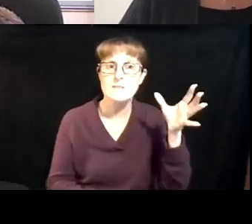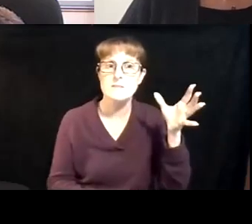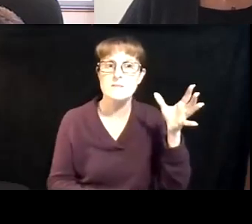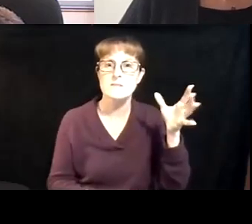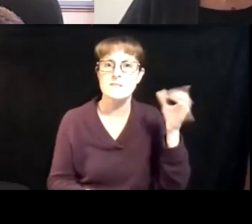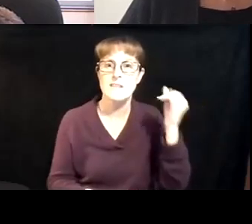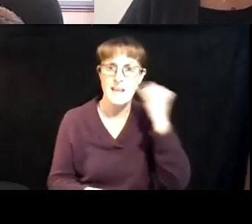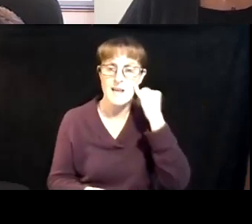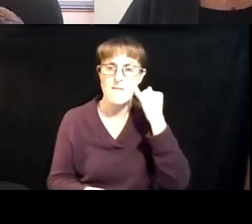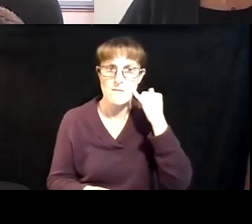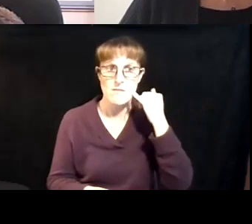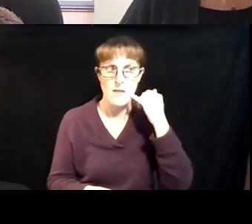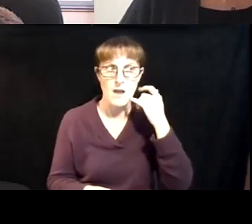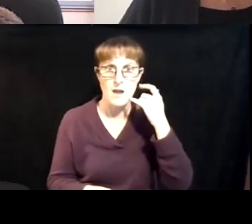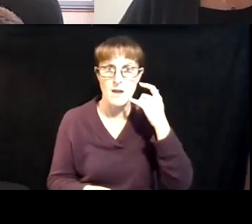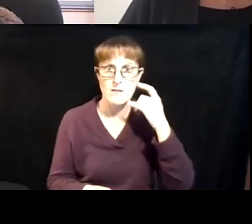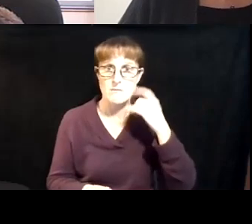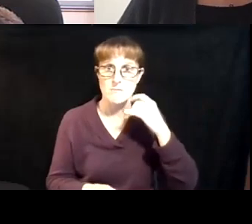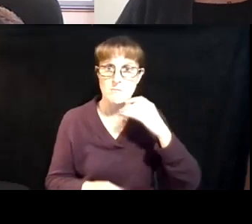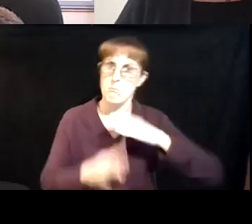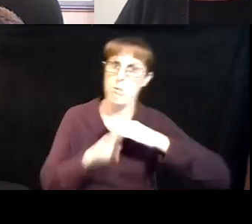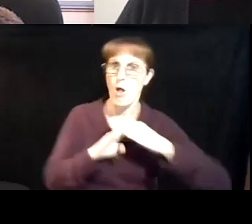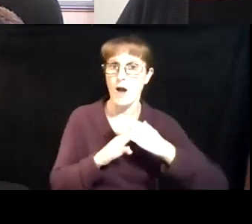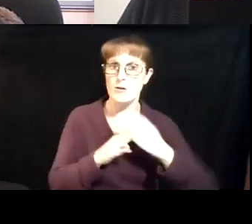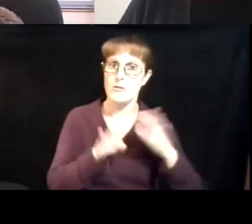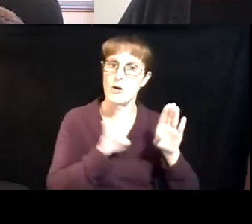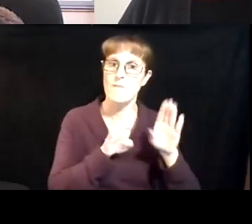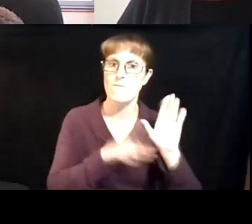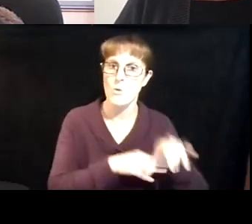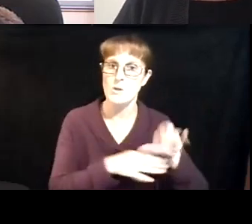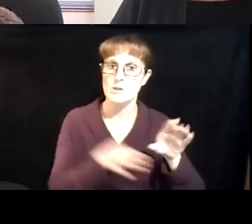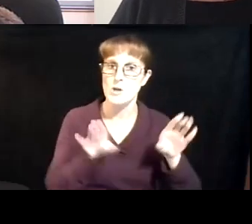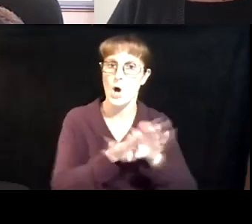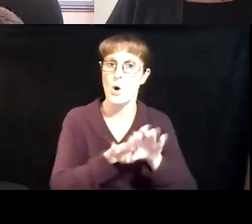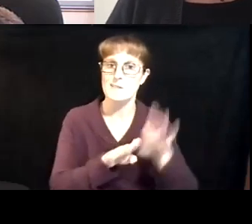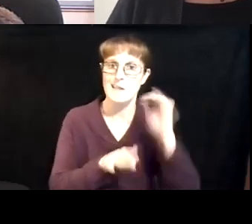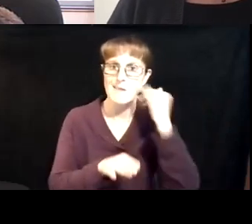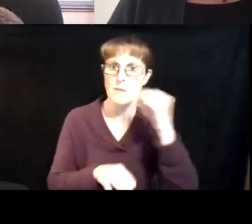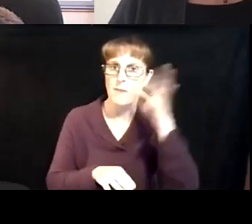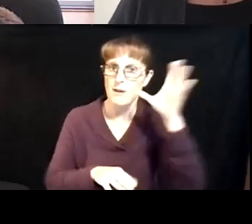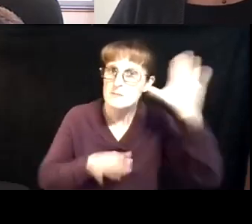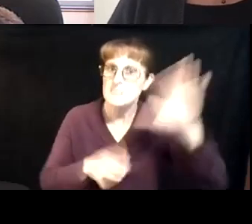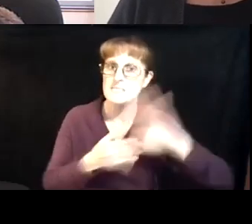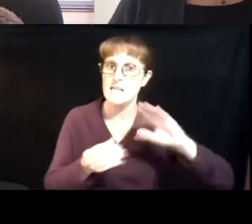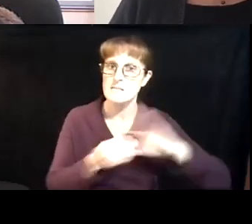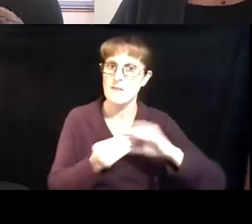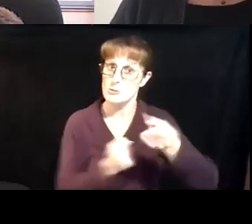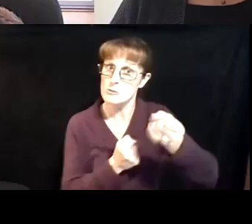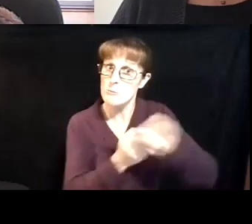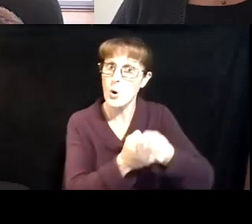preventing Massachusetts from closing the facility. So I guess my question to you here is,